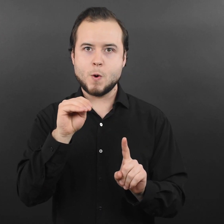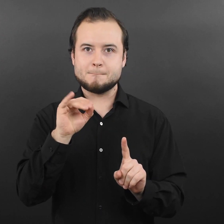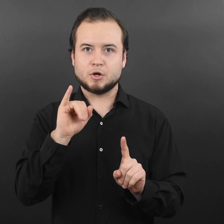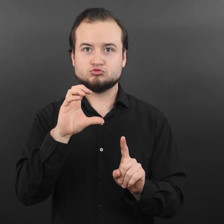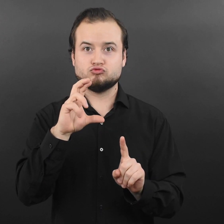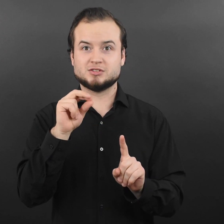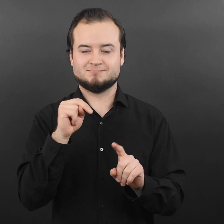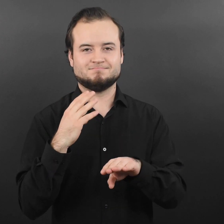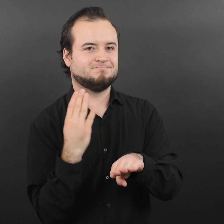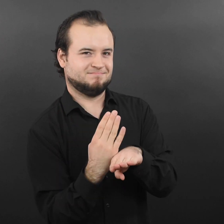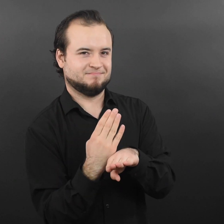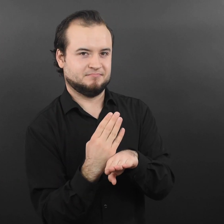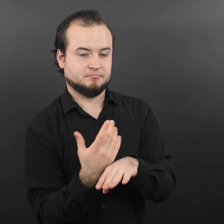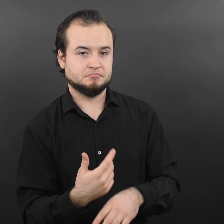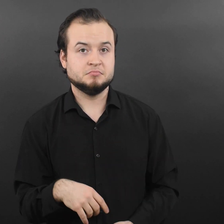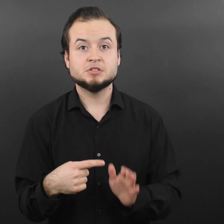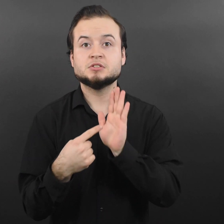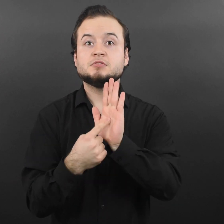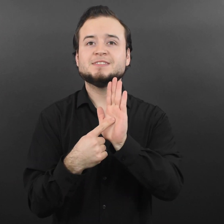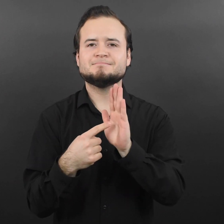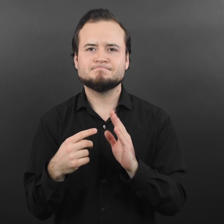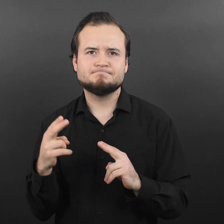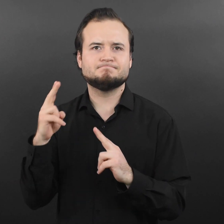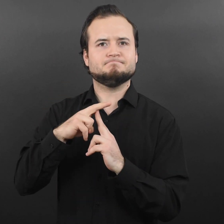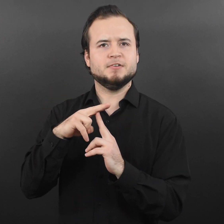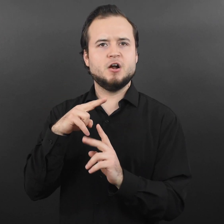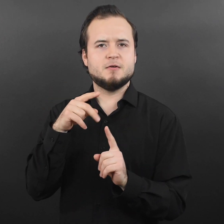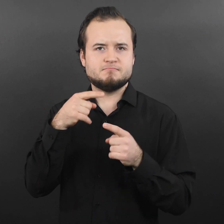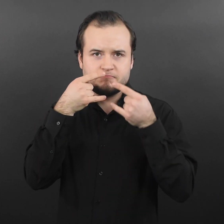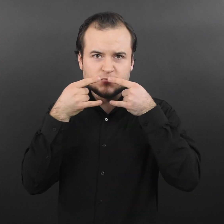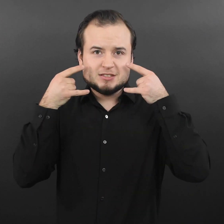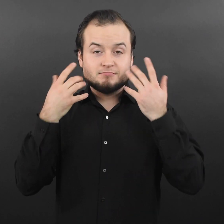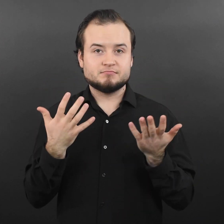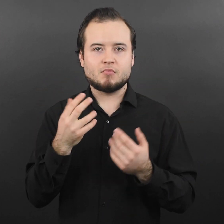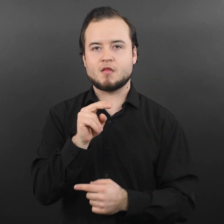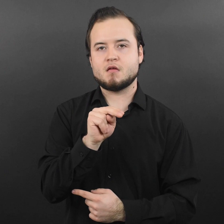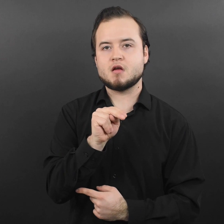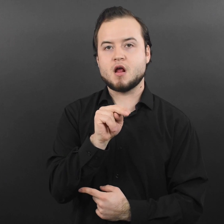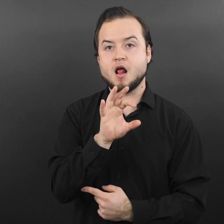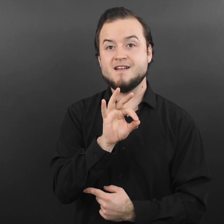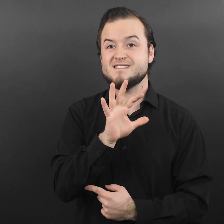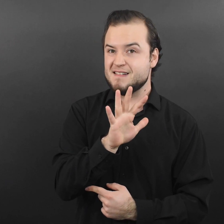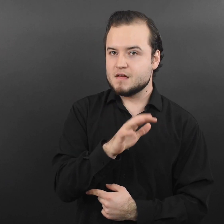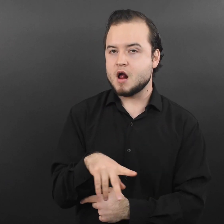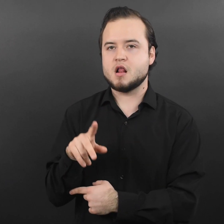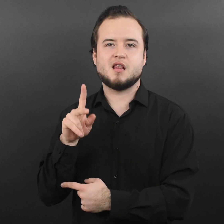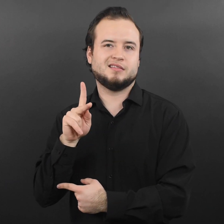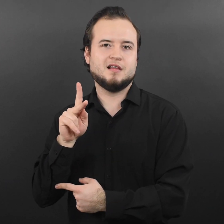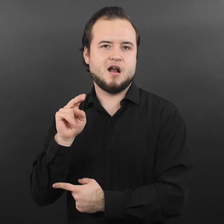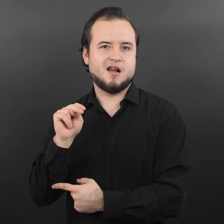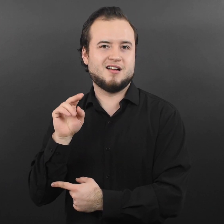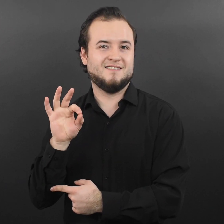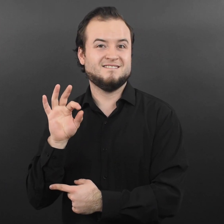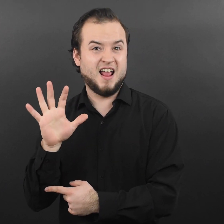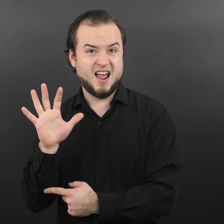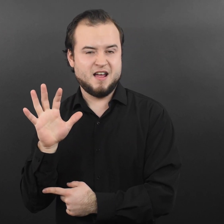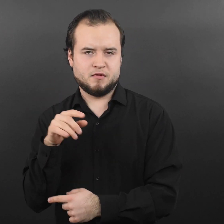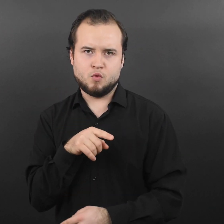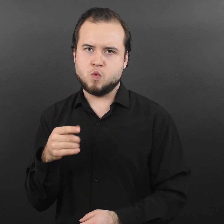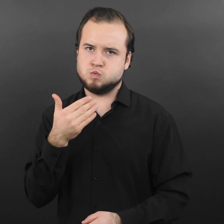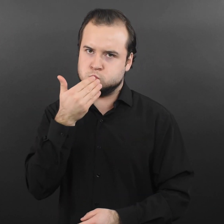like Omicron. Examples of high-quality masks include N95 or KN95 masks, which